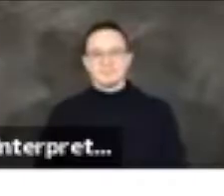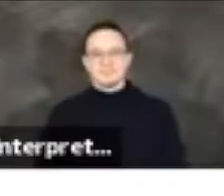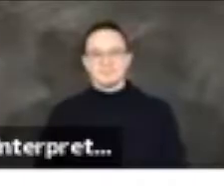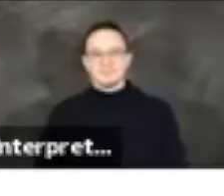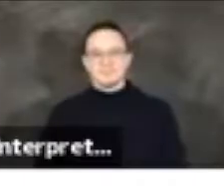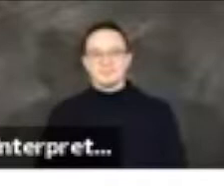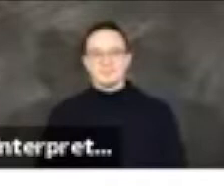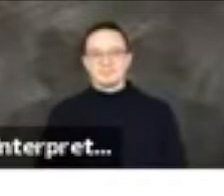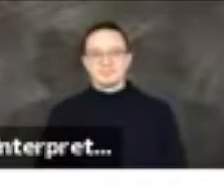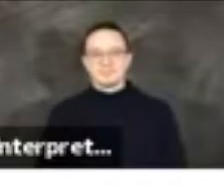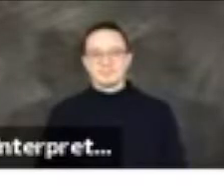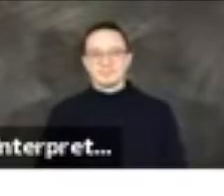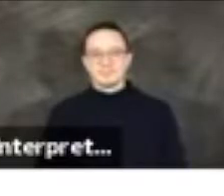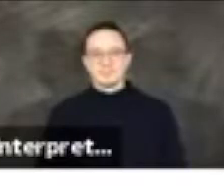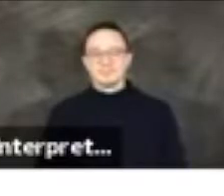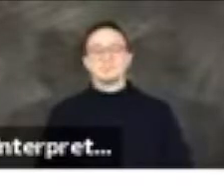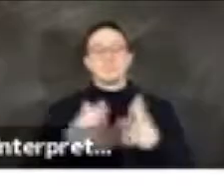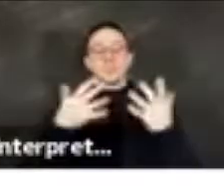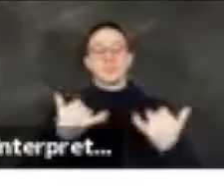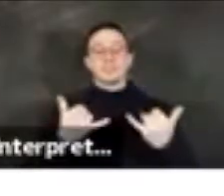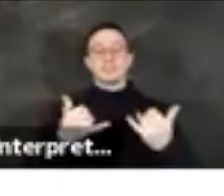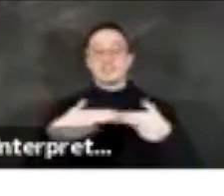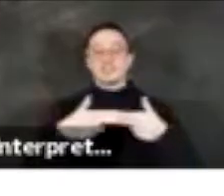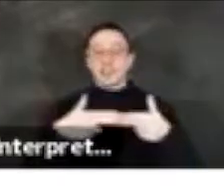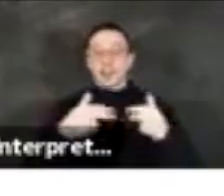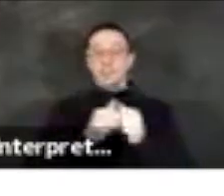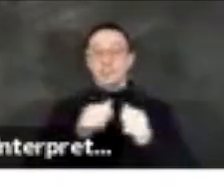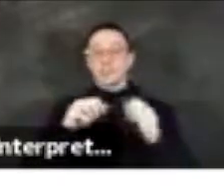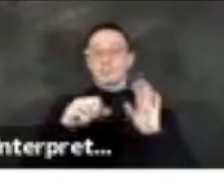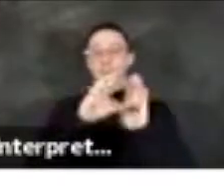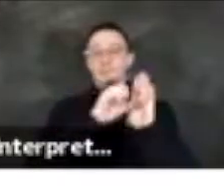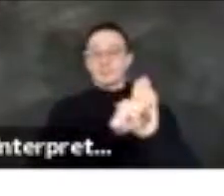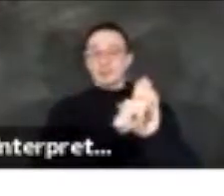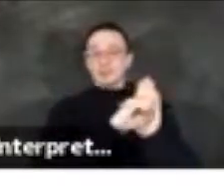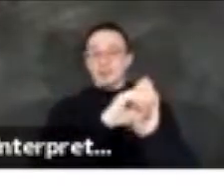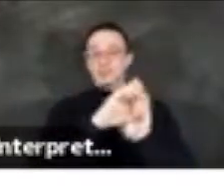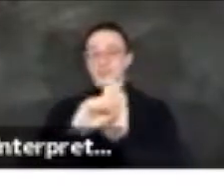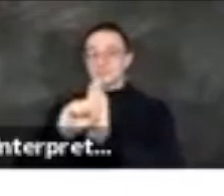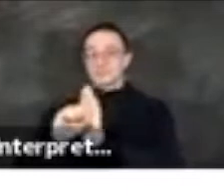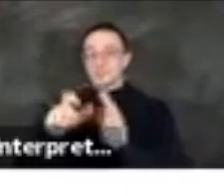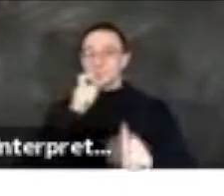I'M NOW SHARING A SLIDE WITH THE LOGOS OF OUR KEY FUNDERS, EACH OF THE LOGOS AND THE PEOPLE I'M